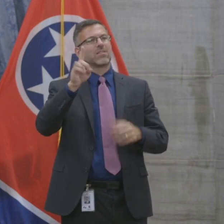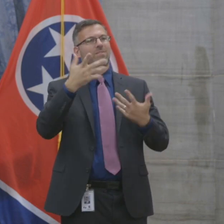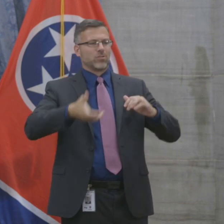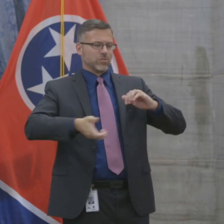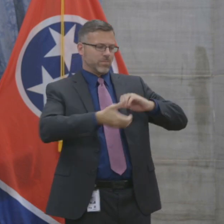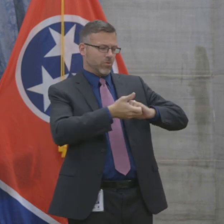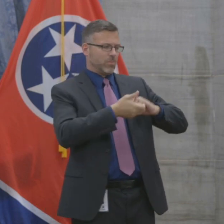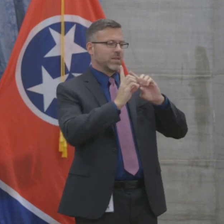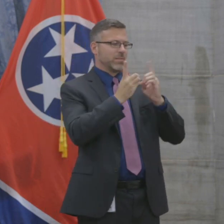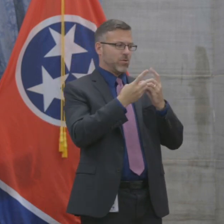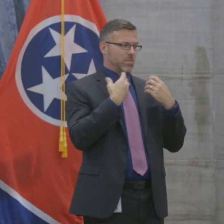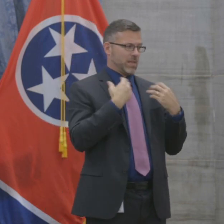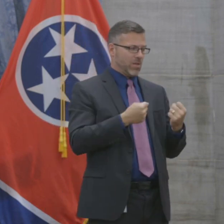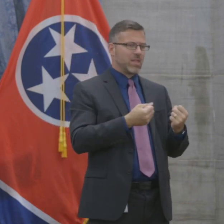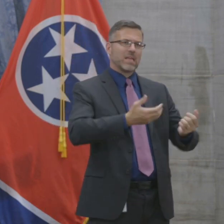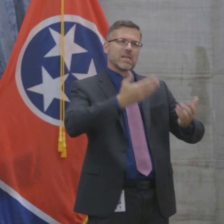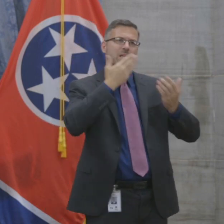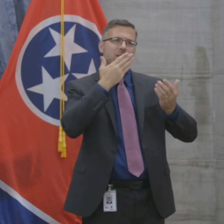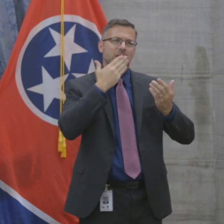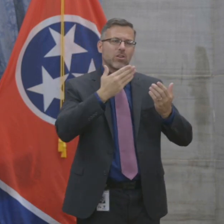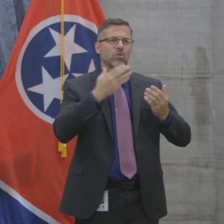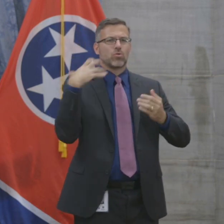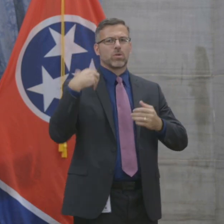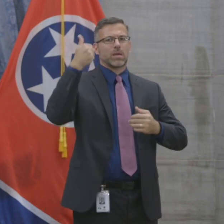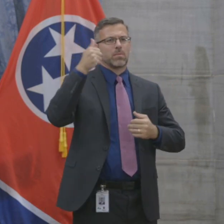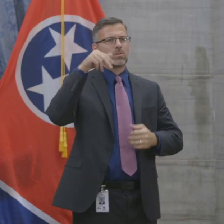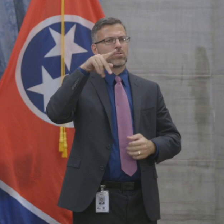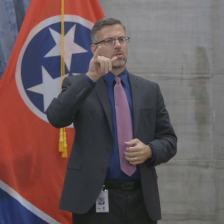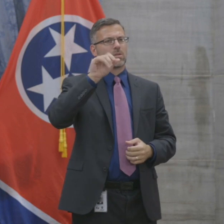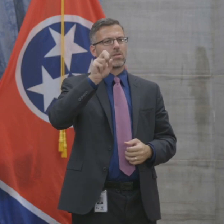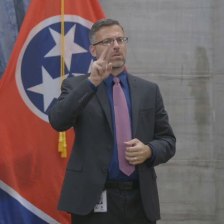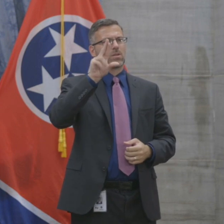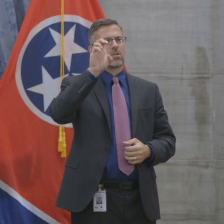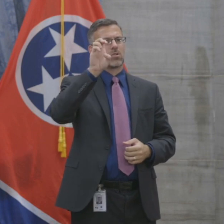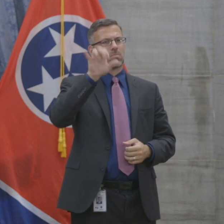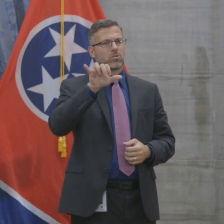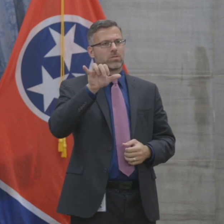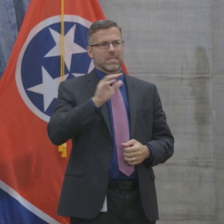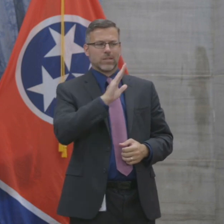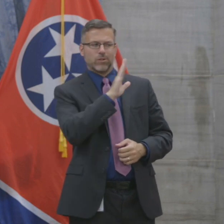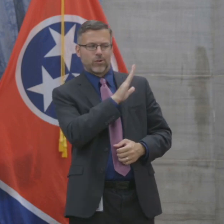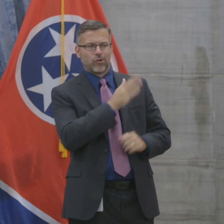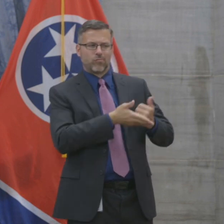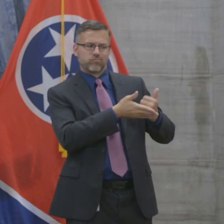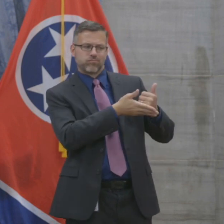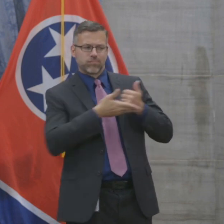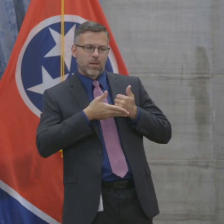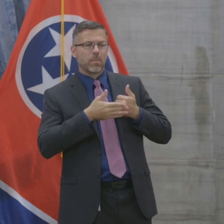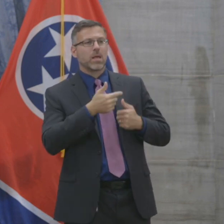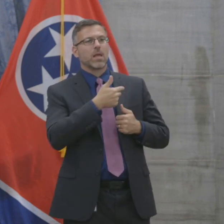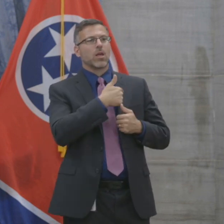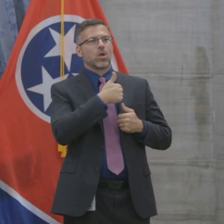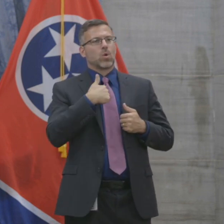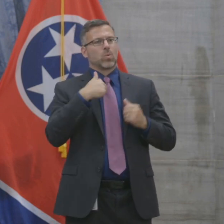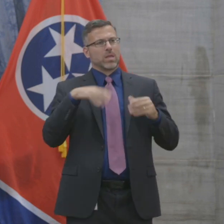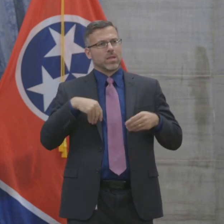particularly harsh on the elderly and created real challenges for school skids and disrupted many of our lives in